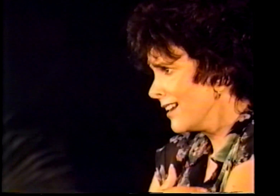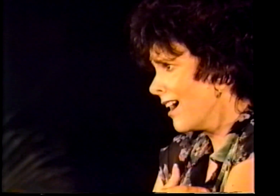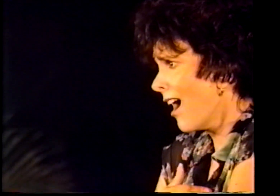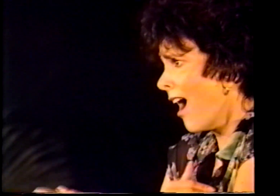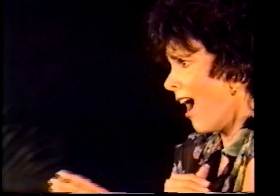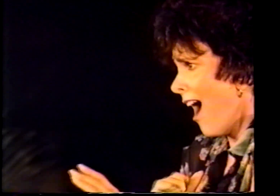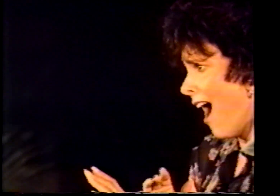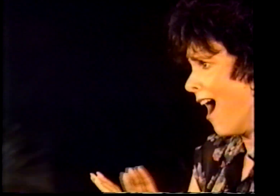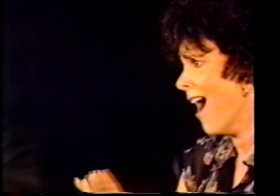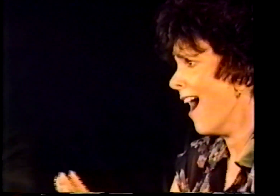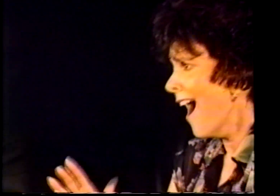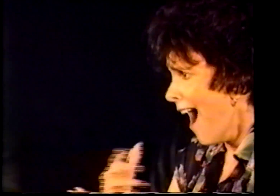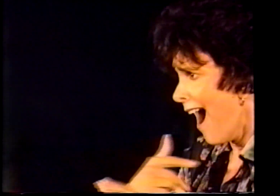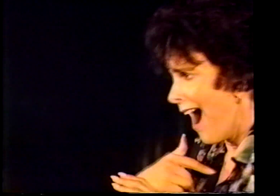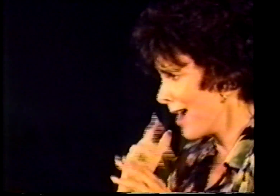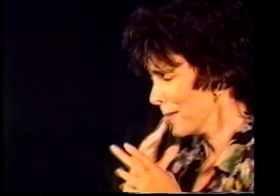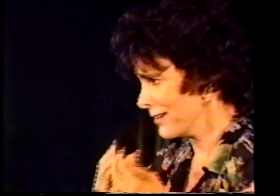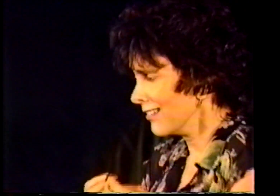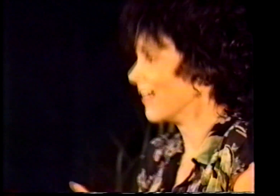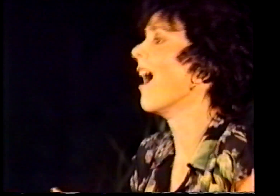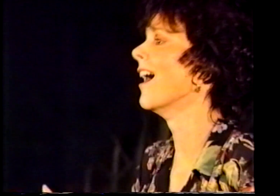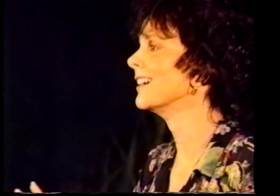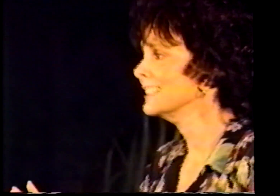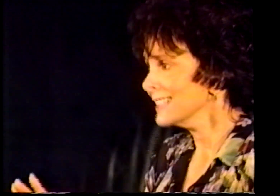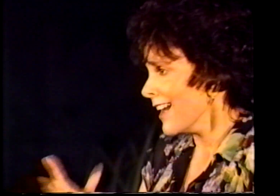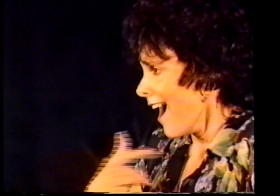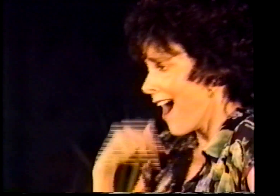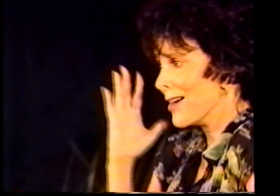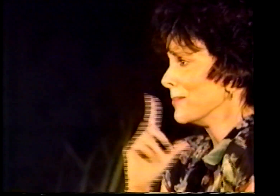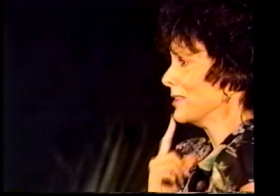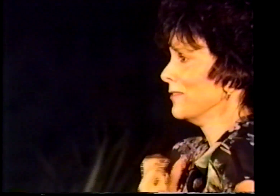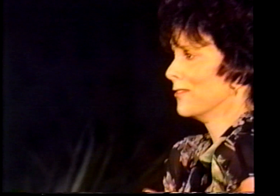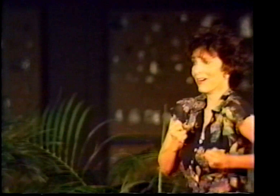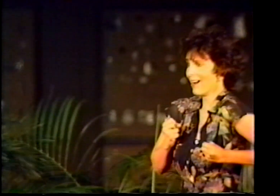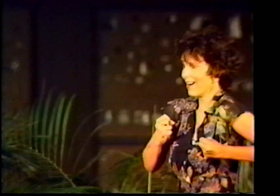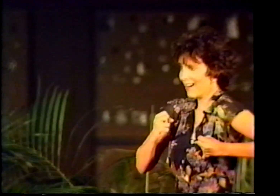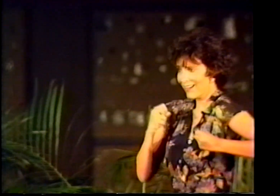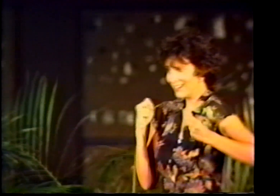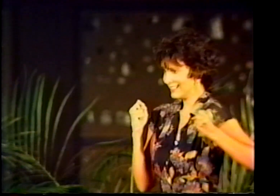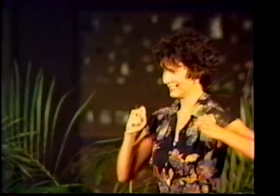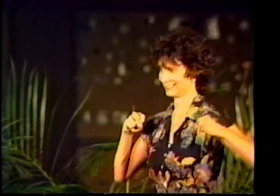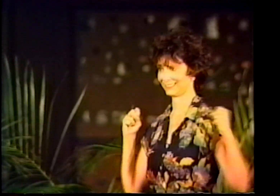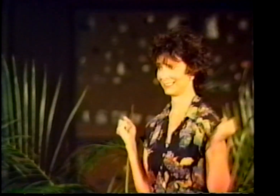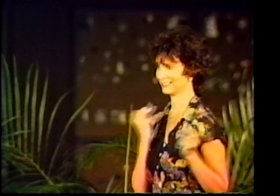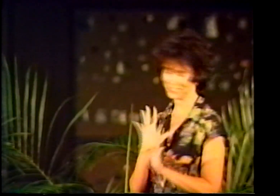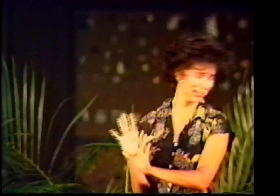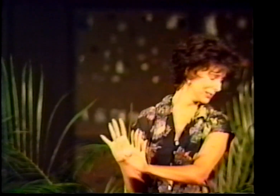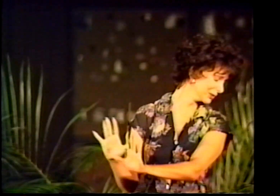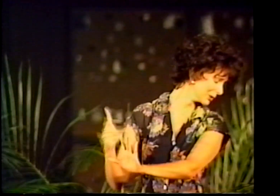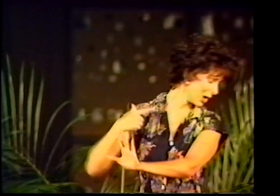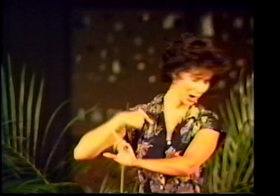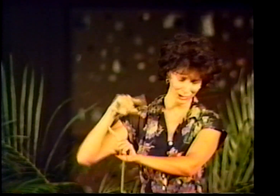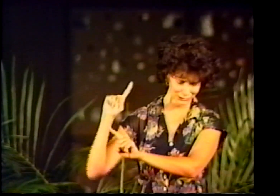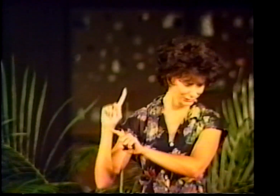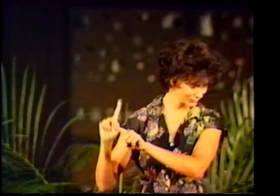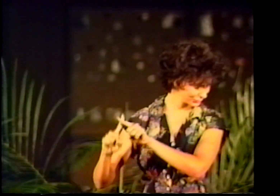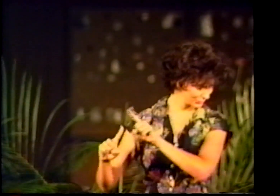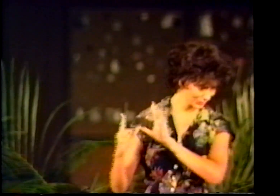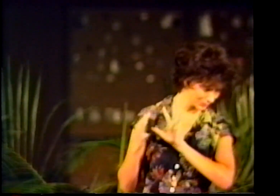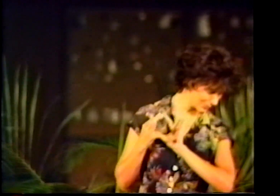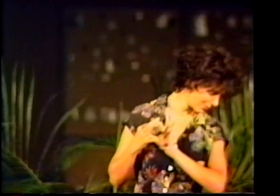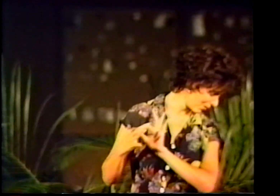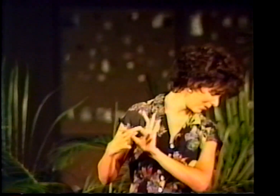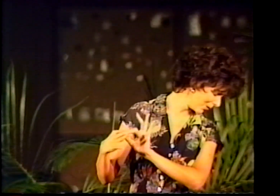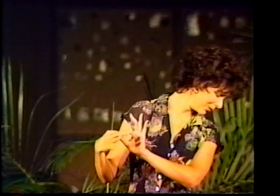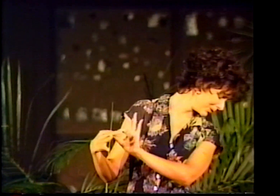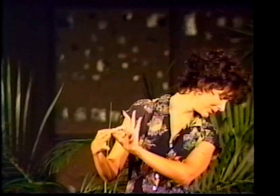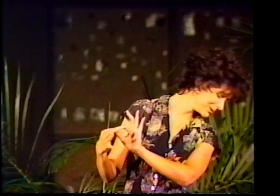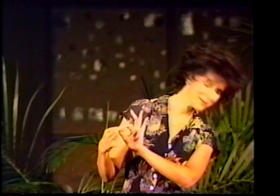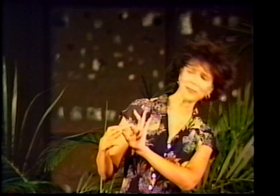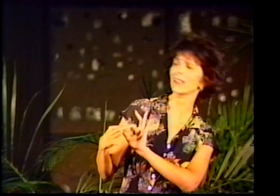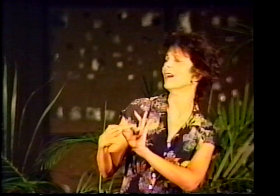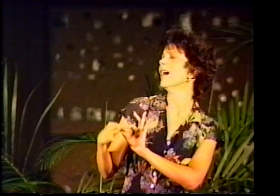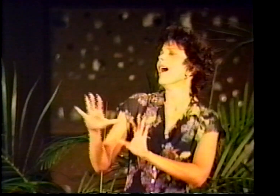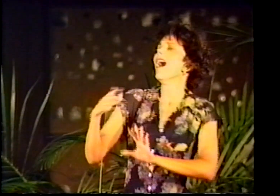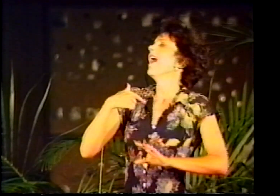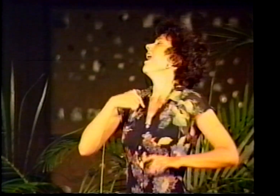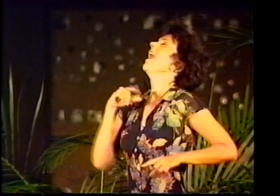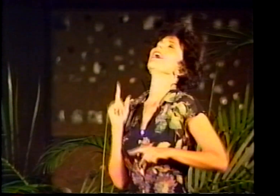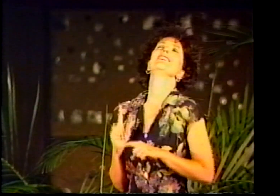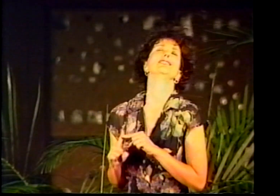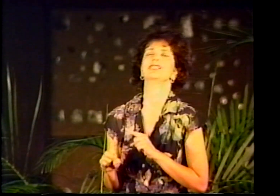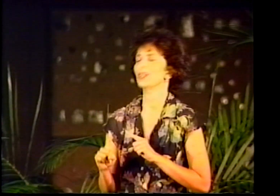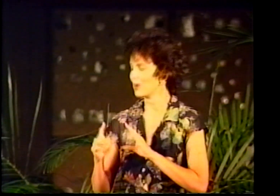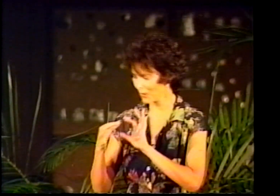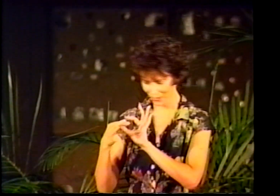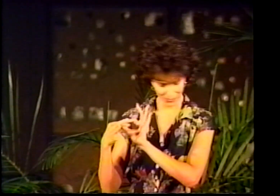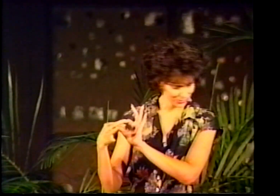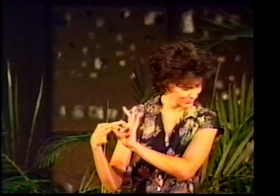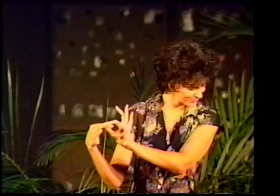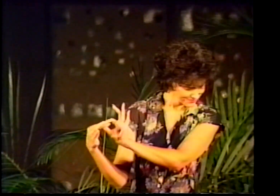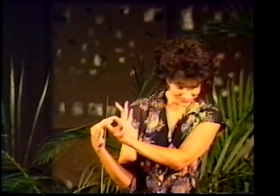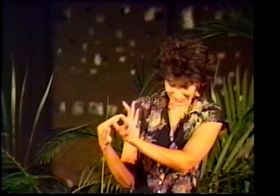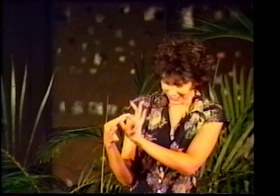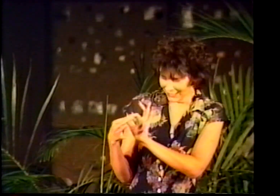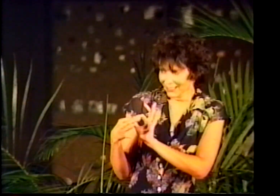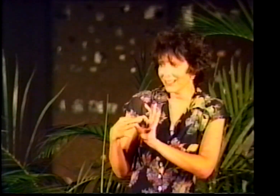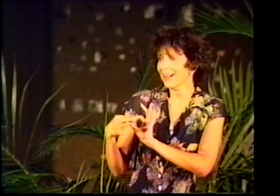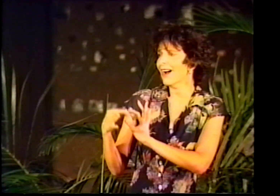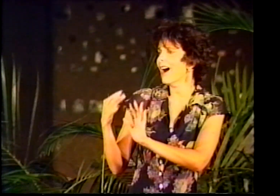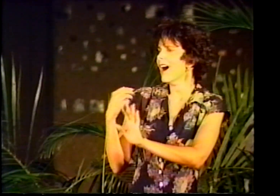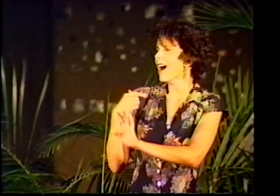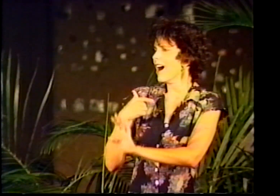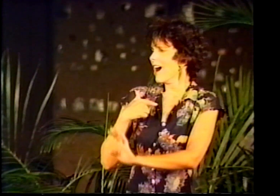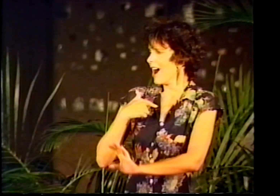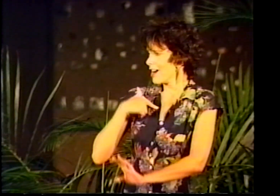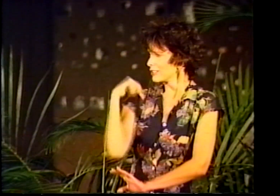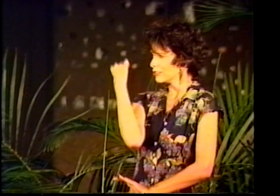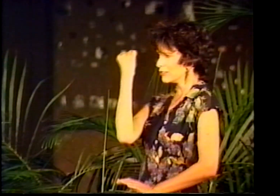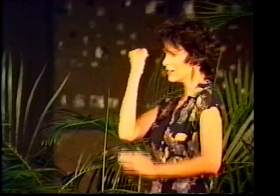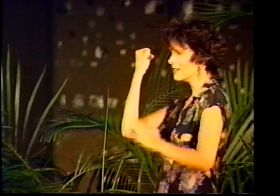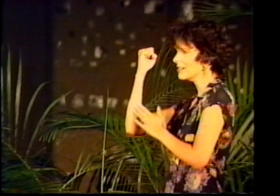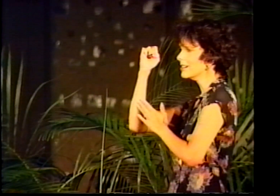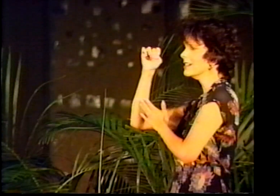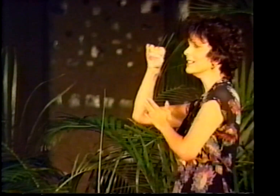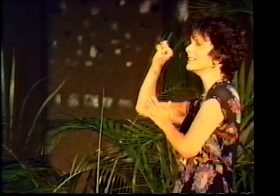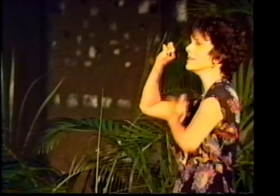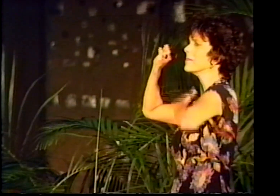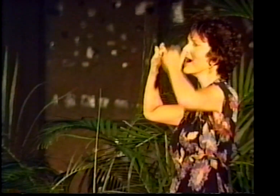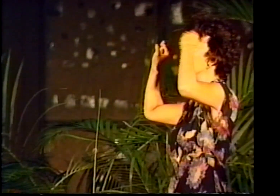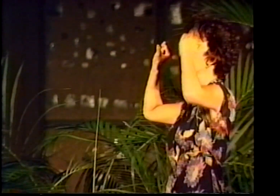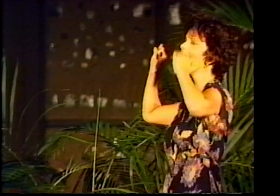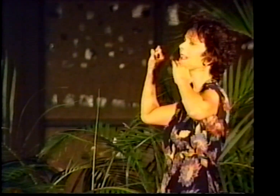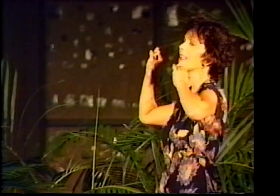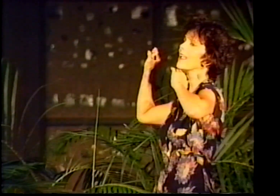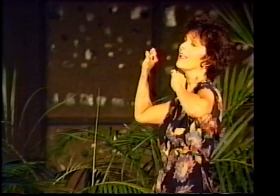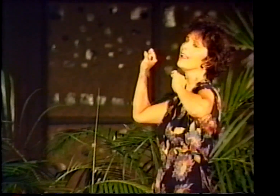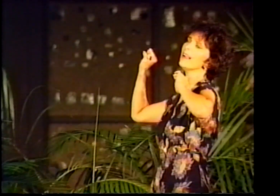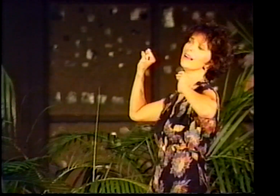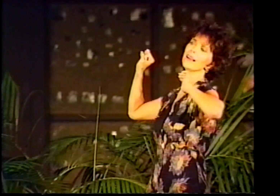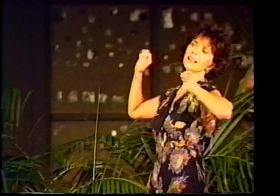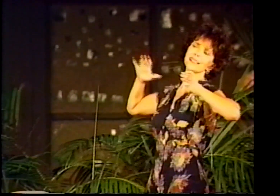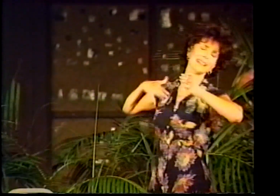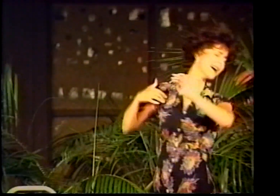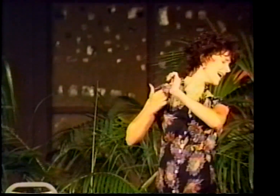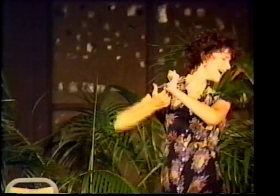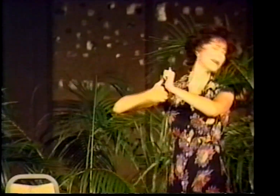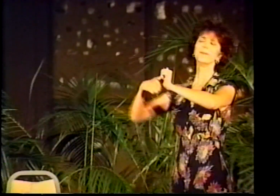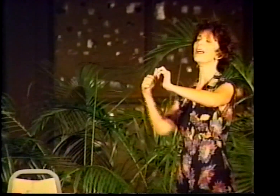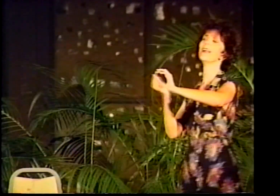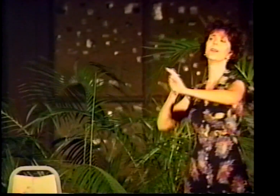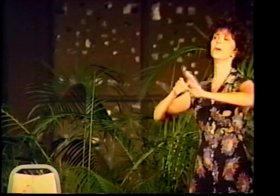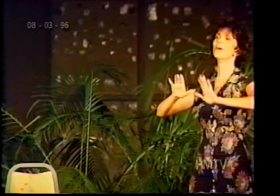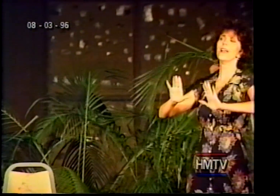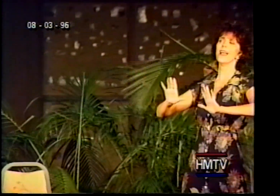I’d turn my head, I’d back away.